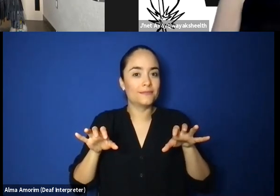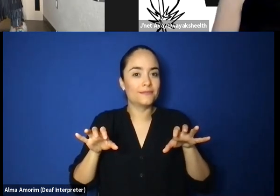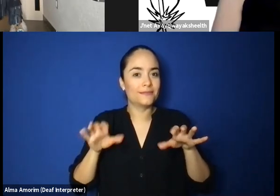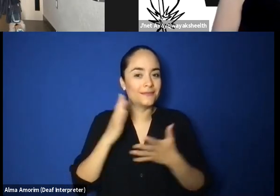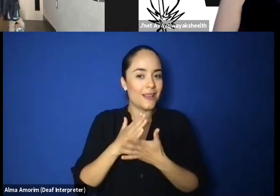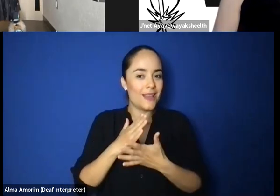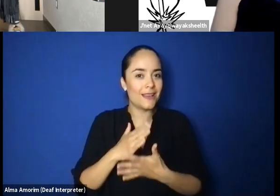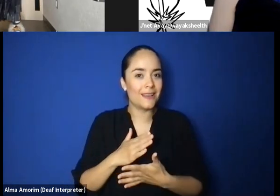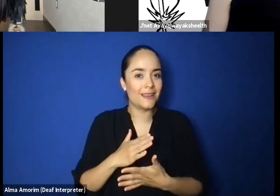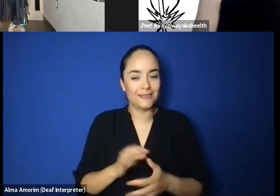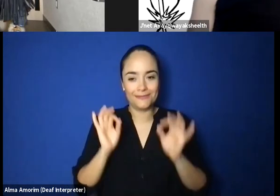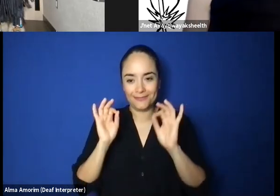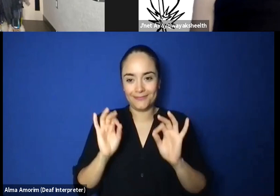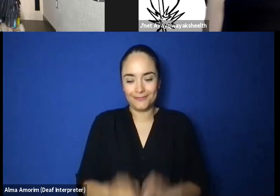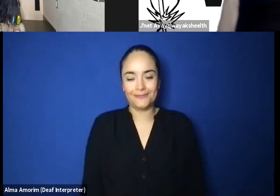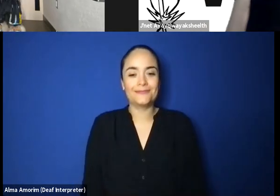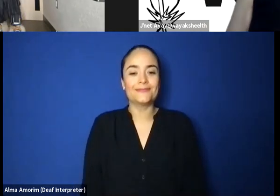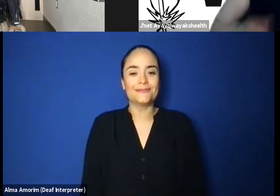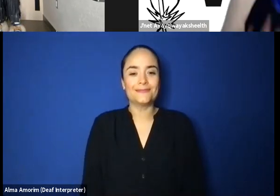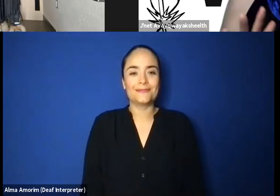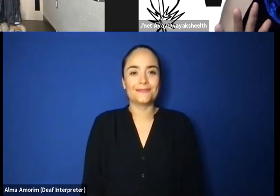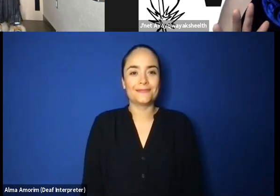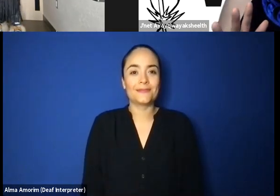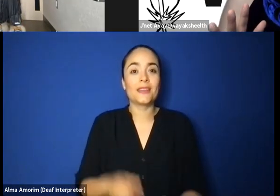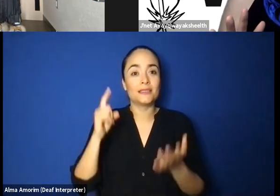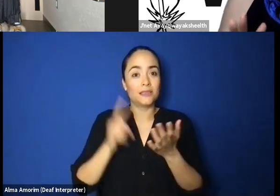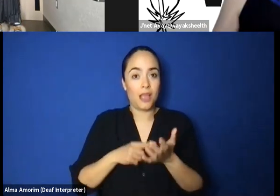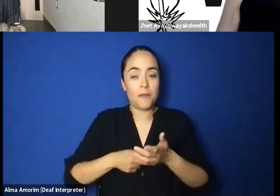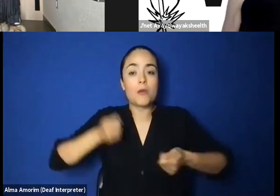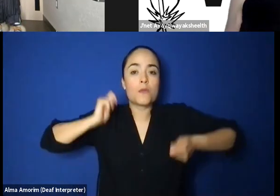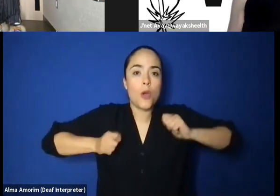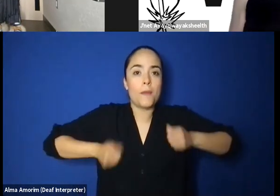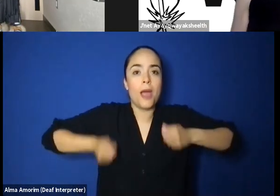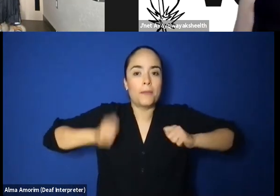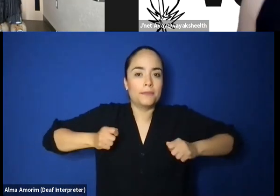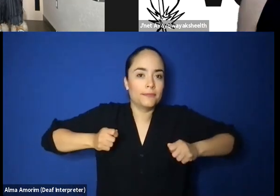And sometimes the drum will do that. They'll stop. They'll go faster, and then they'll just stop,